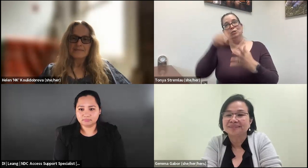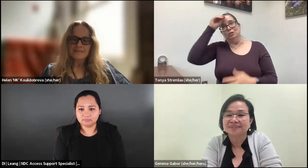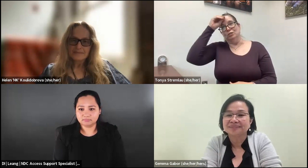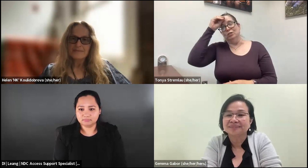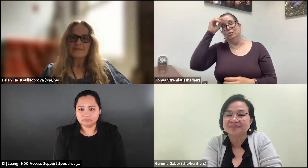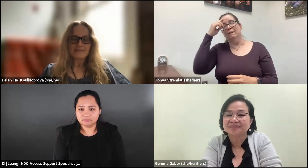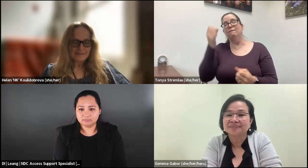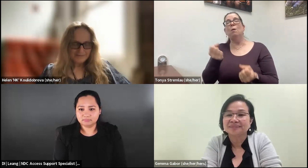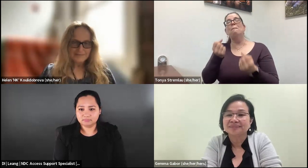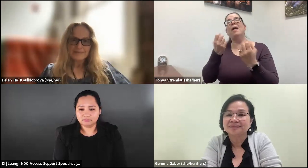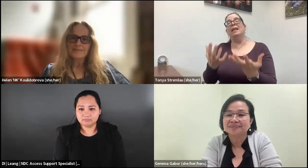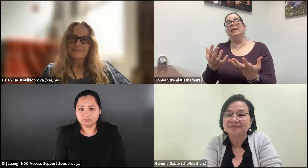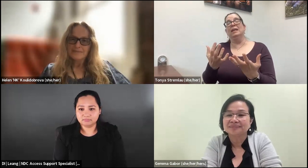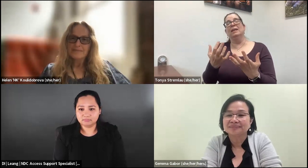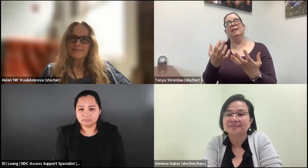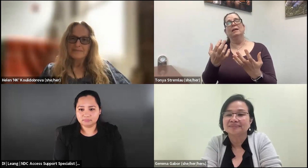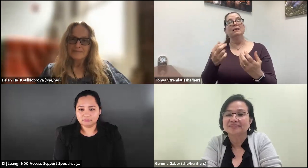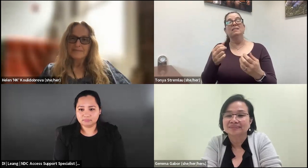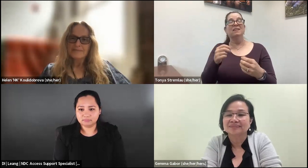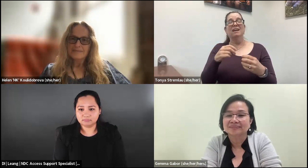different and the same as hearing English learners.